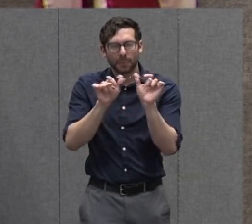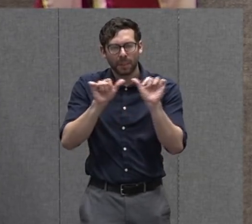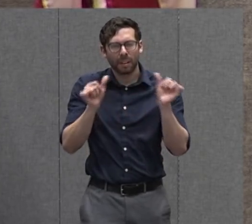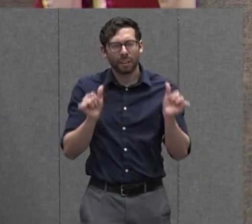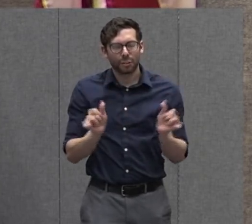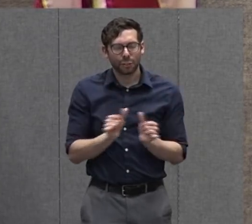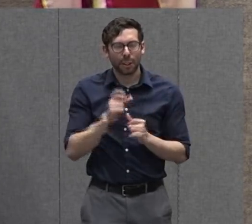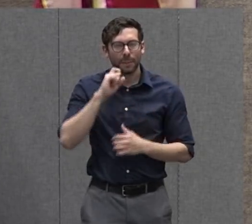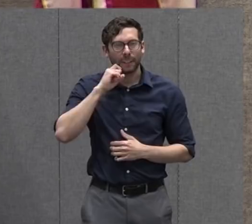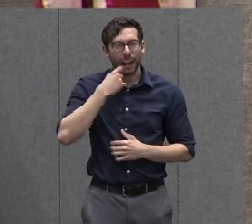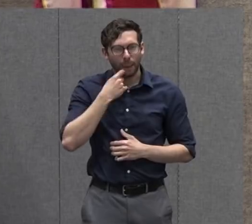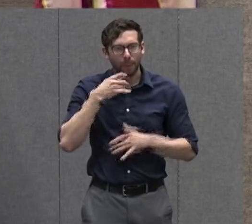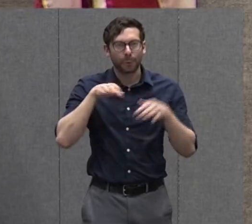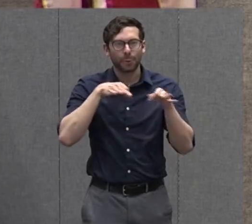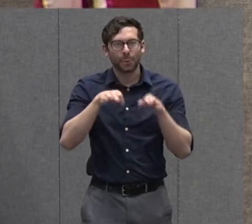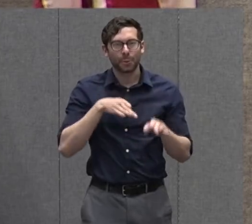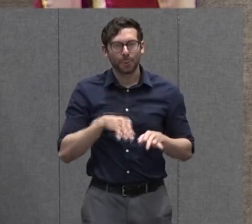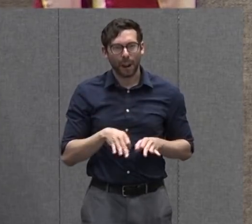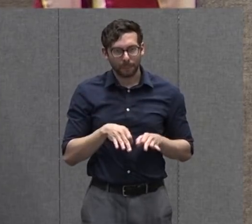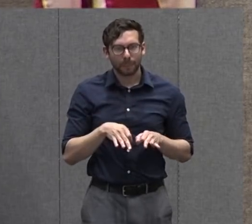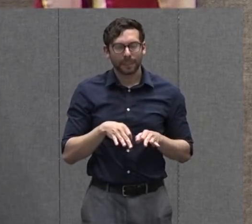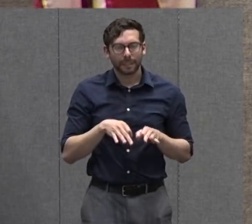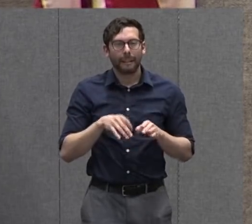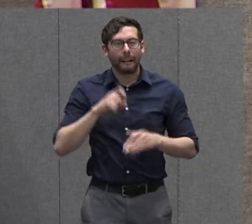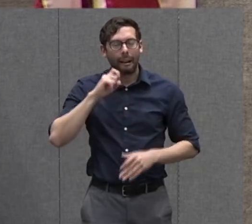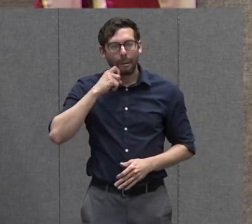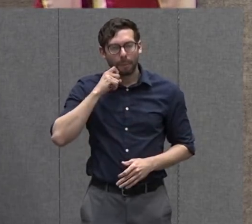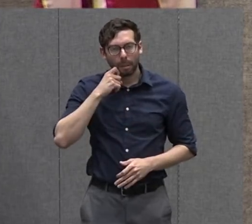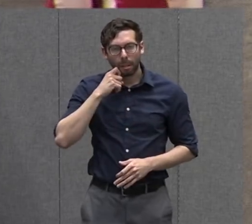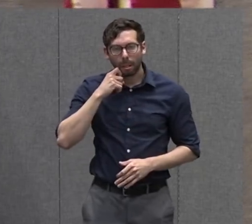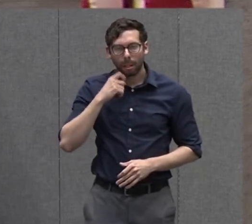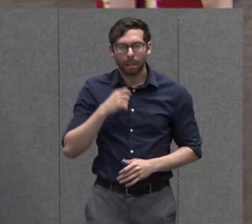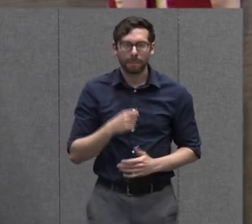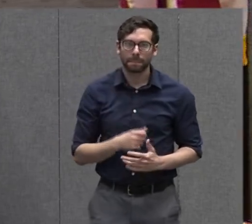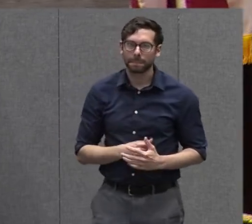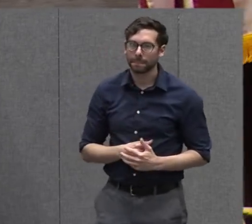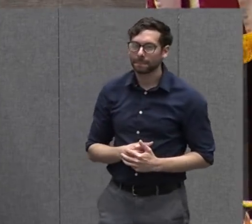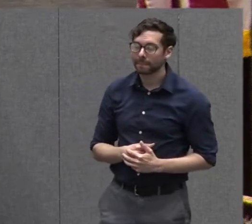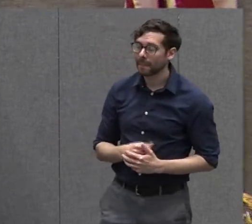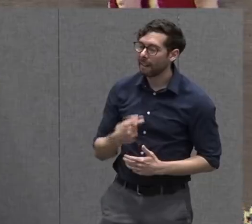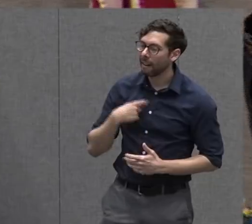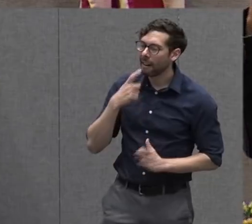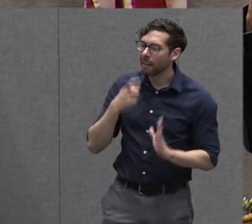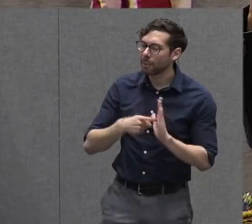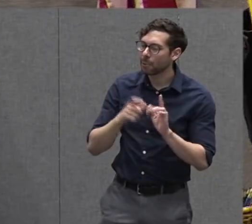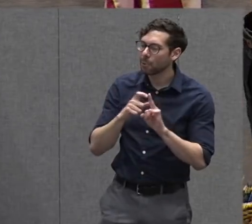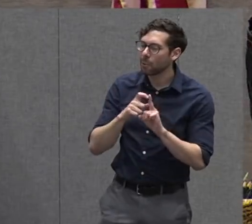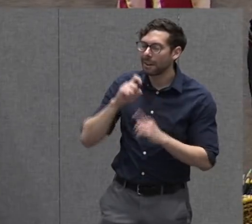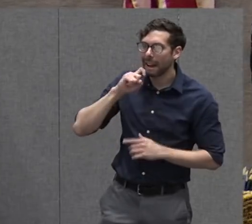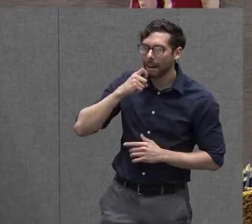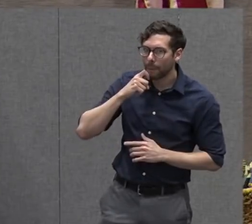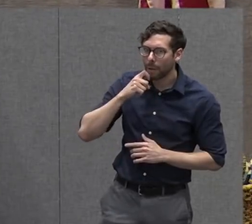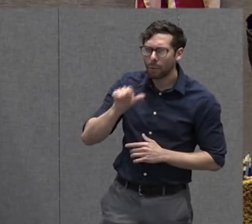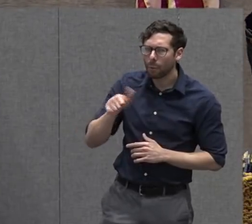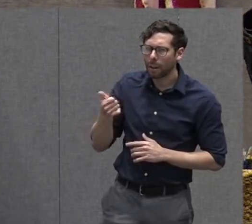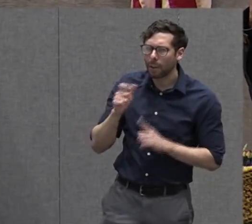[[Miss Martindale] I see the word apple in it. I see what else do we see? [Mr. R] Oh, apple, juicy, [Miss Martindale] ] juicy,